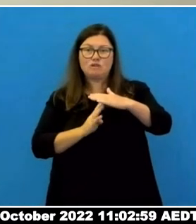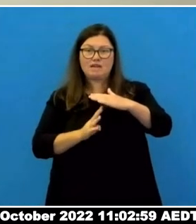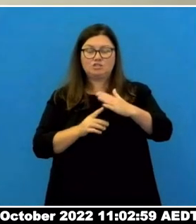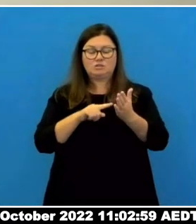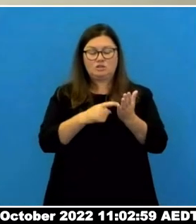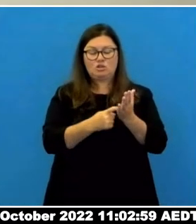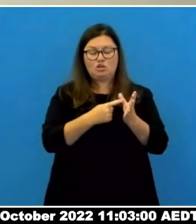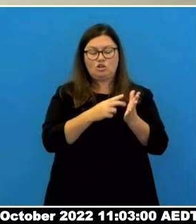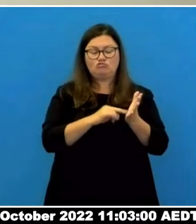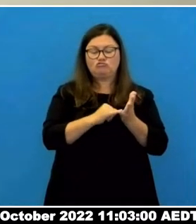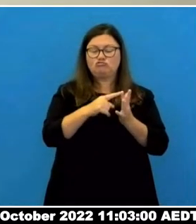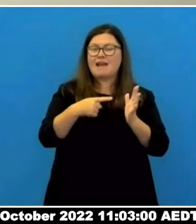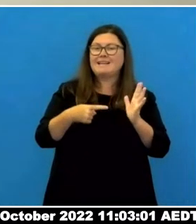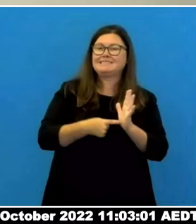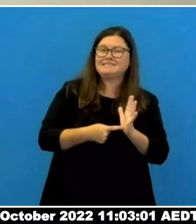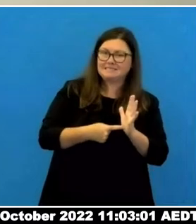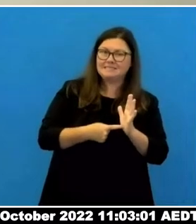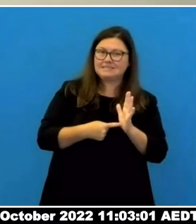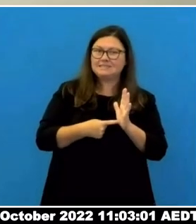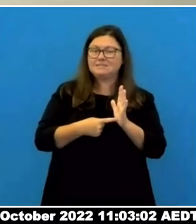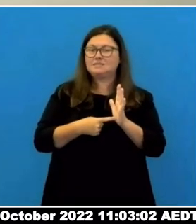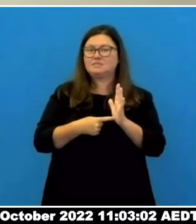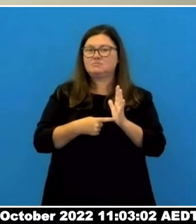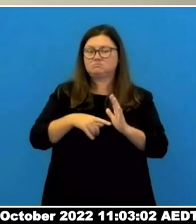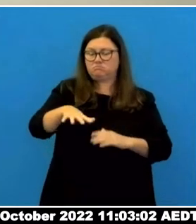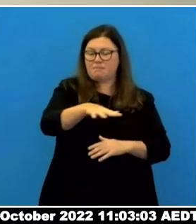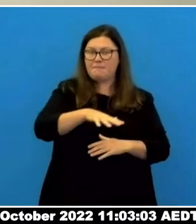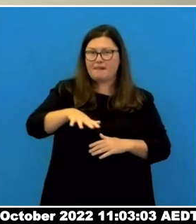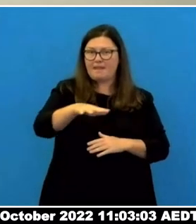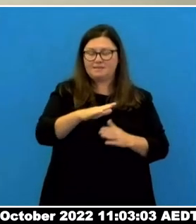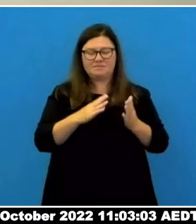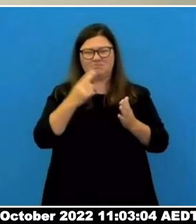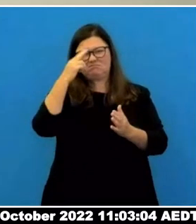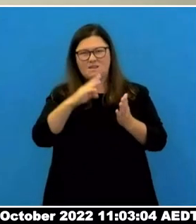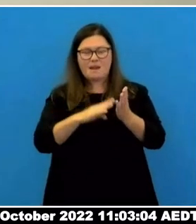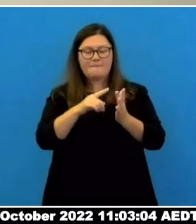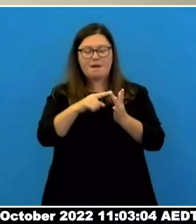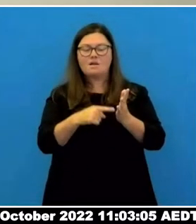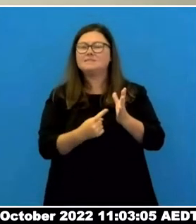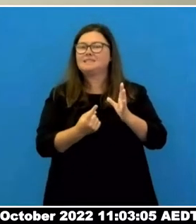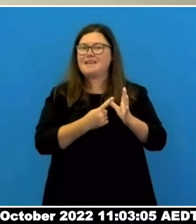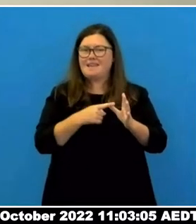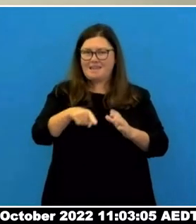which is a detention centre. I stayed at MITA for approximately one month,